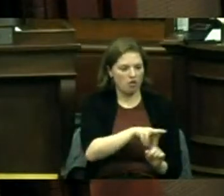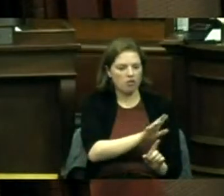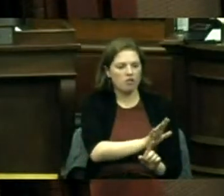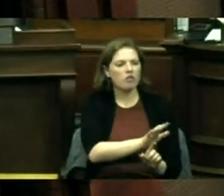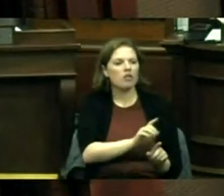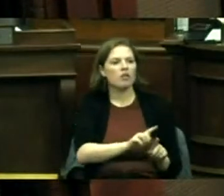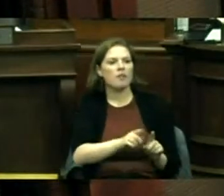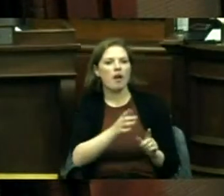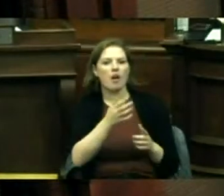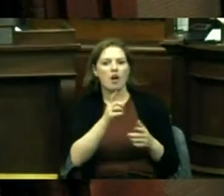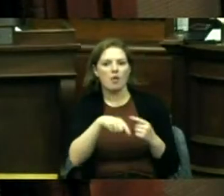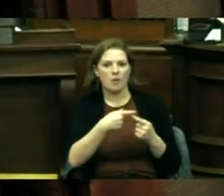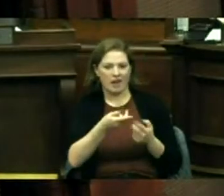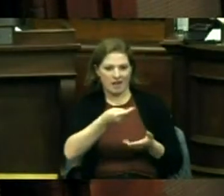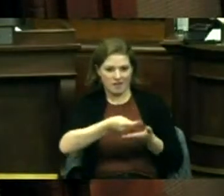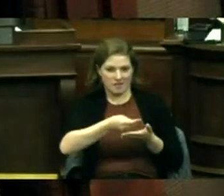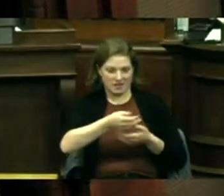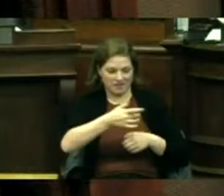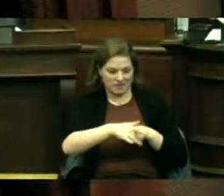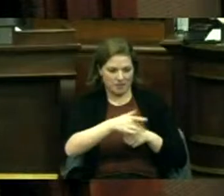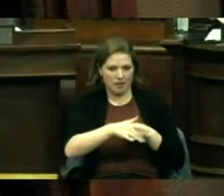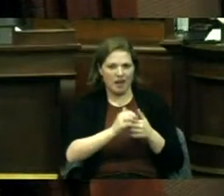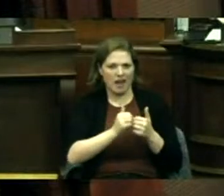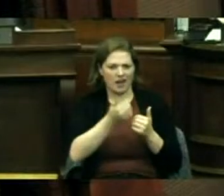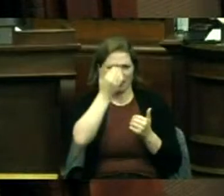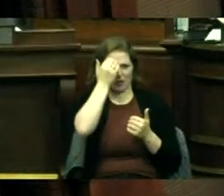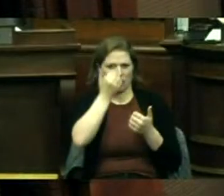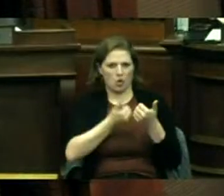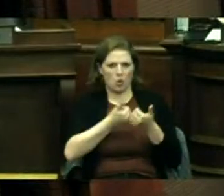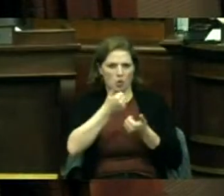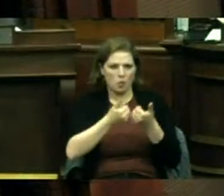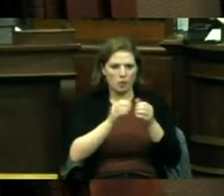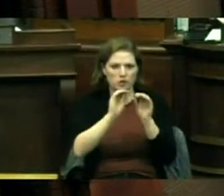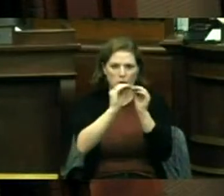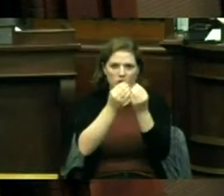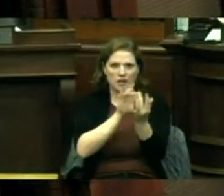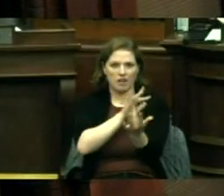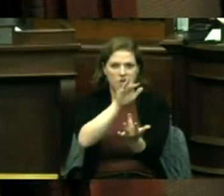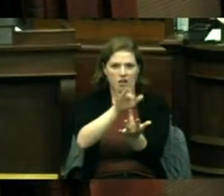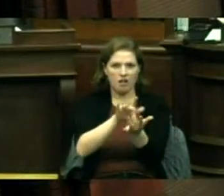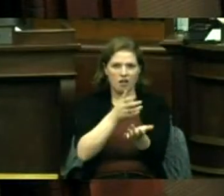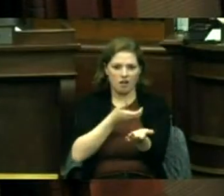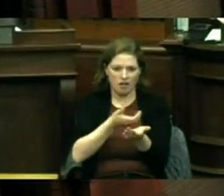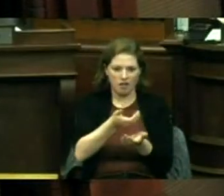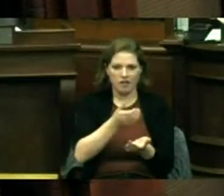social emotional supports. So the idea is when we have